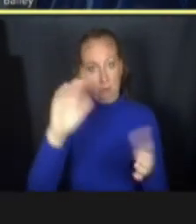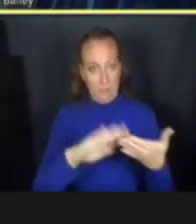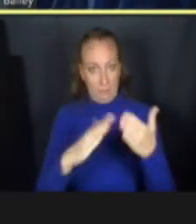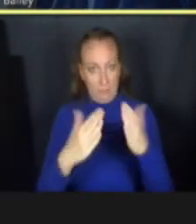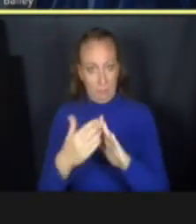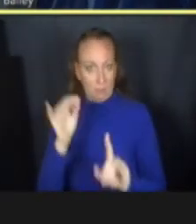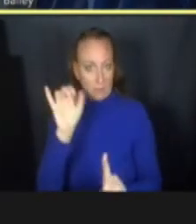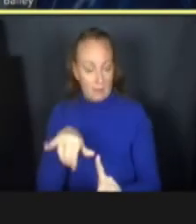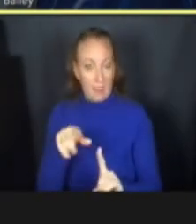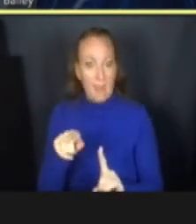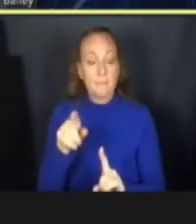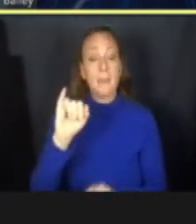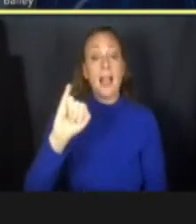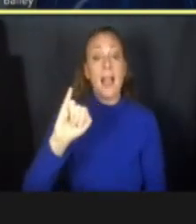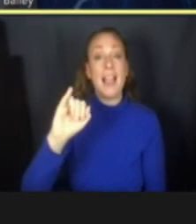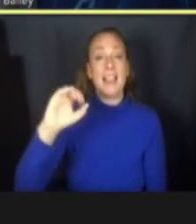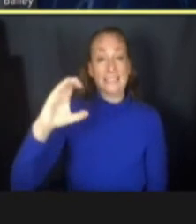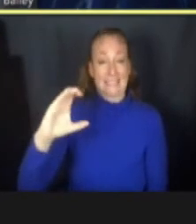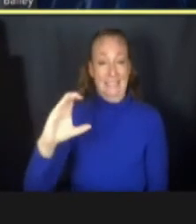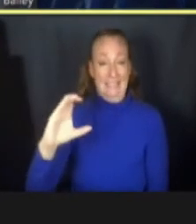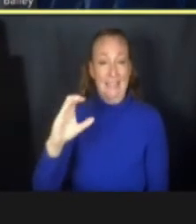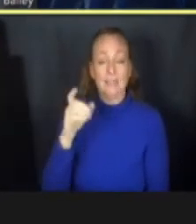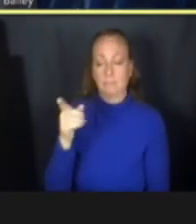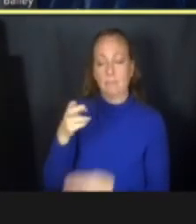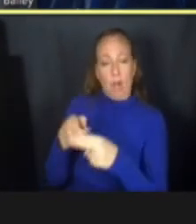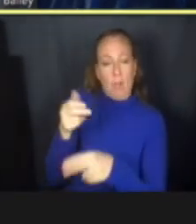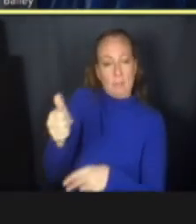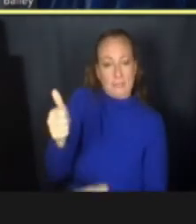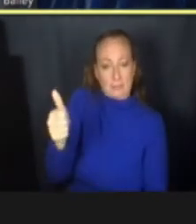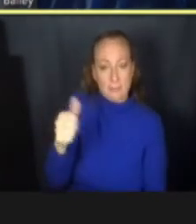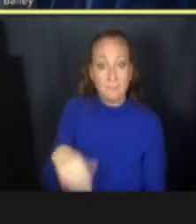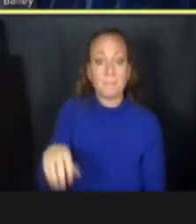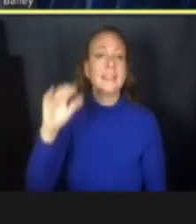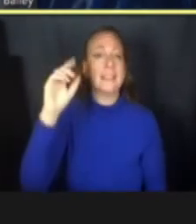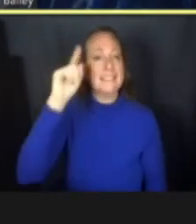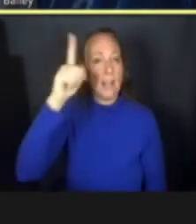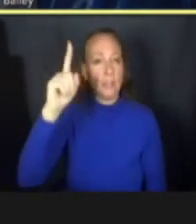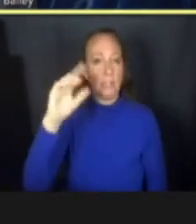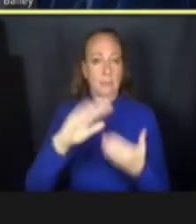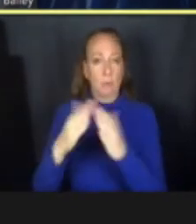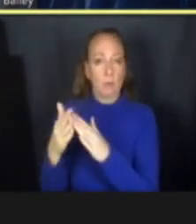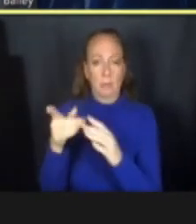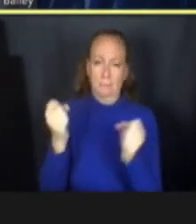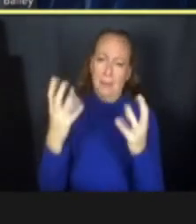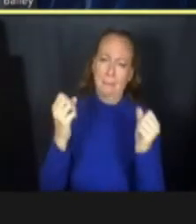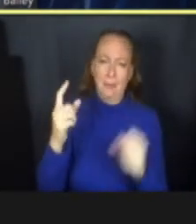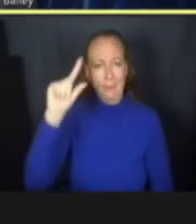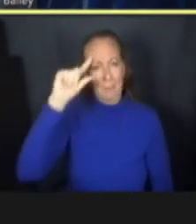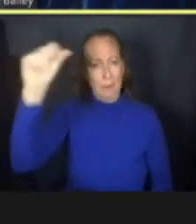The IC as they refer to themselves, of course has many, many brilliant minds. Some of those brilliant minds,